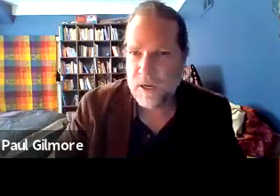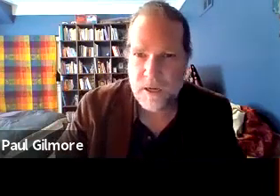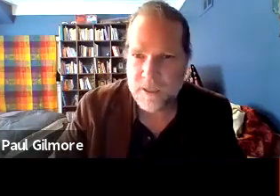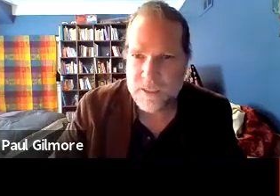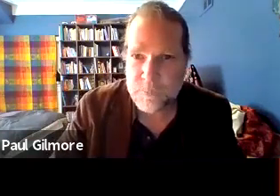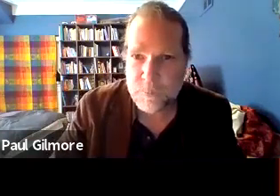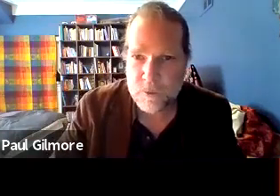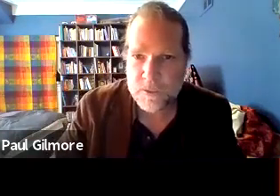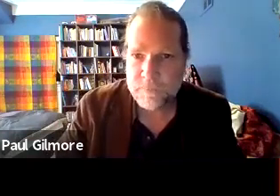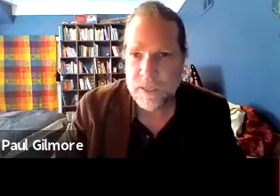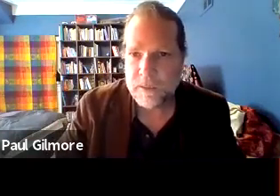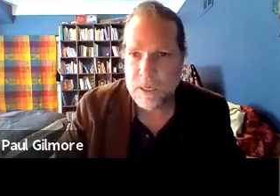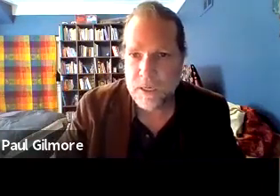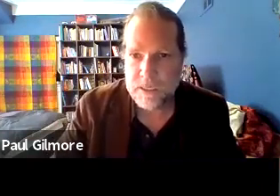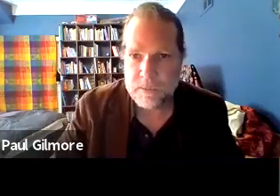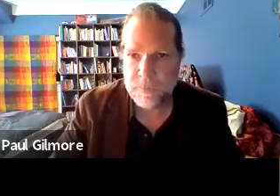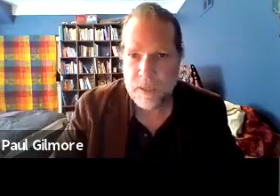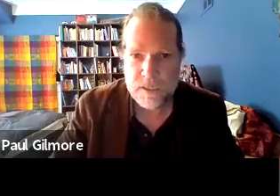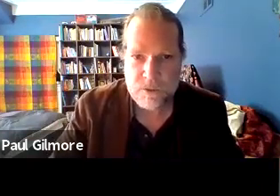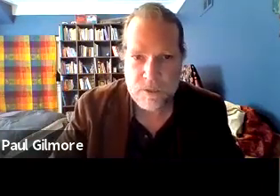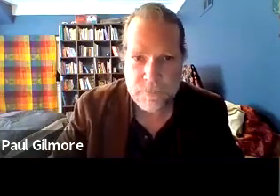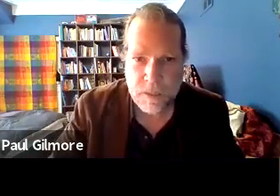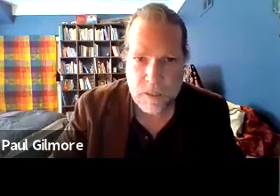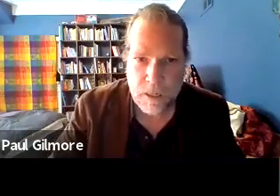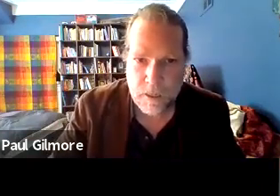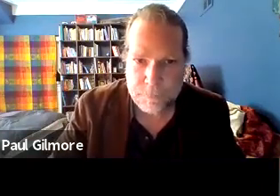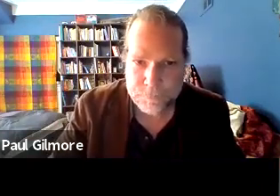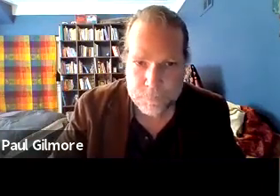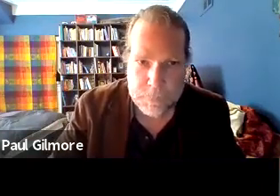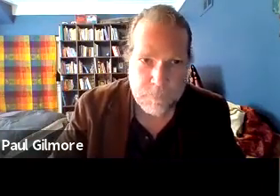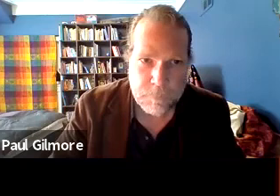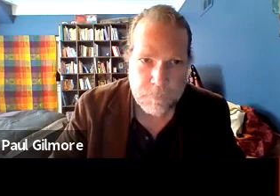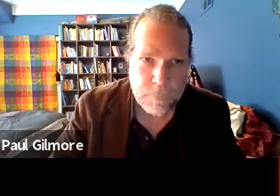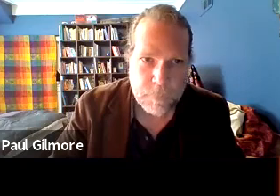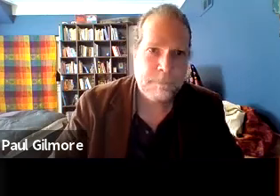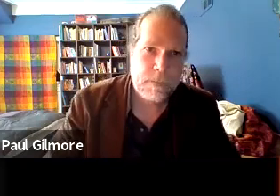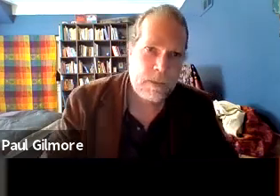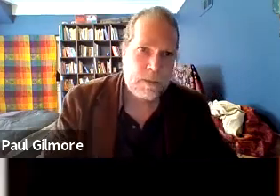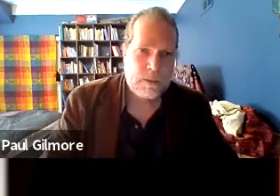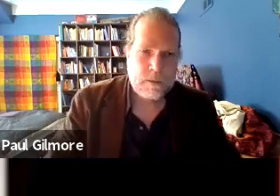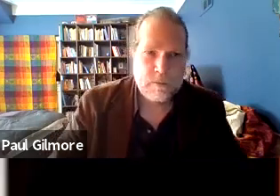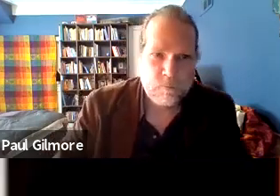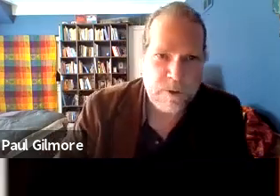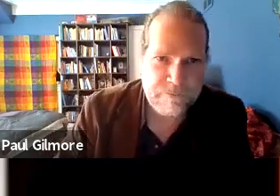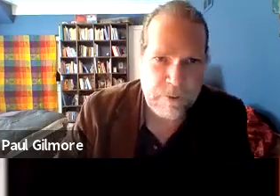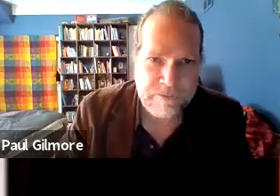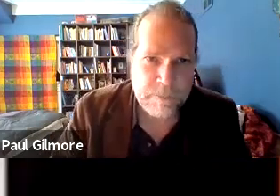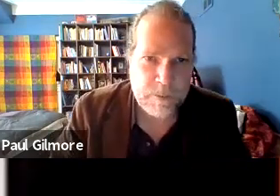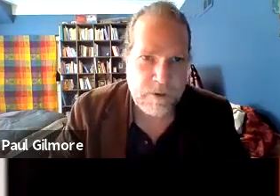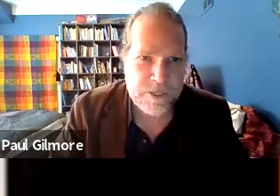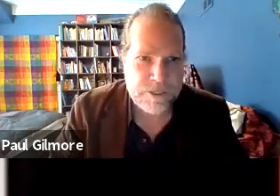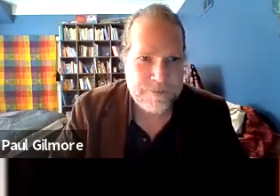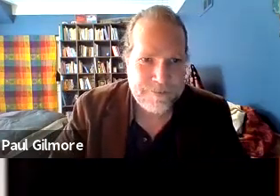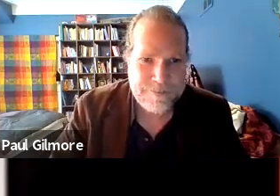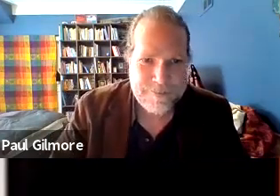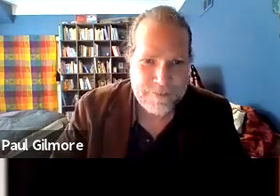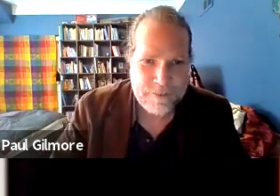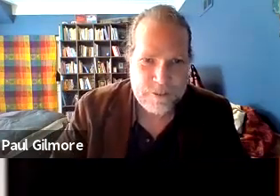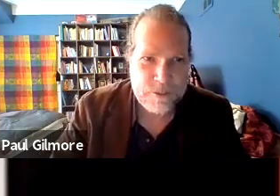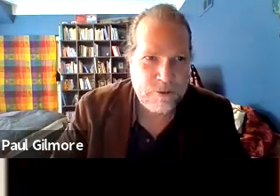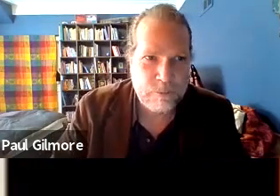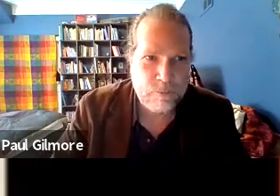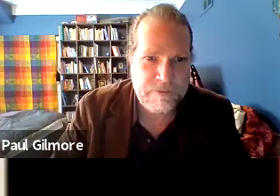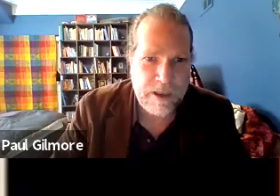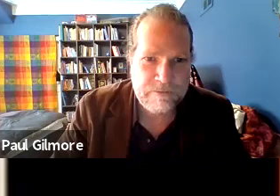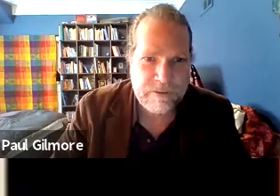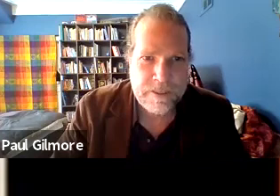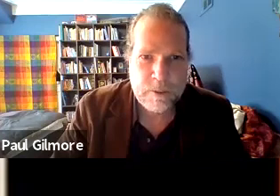are deep rooted in American history. riffraff emigration, the concern over riffraff